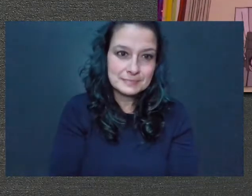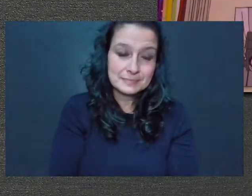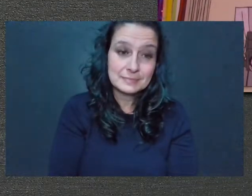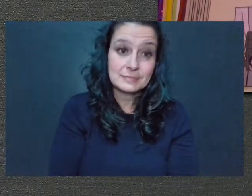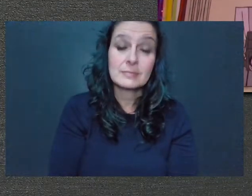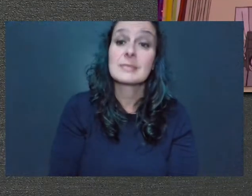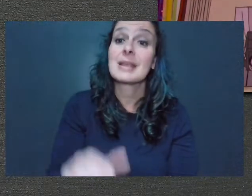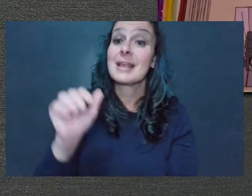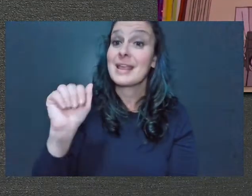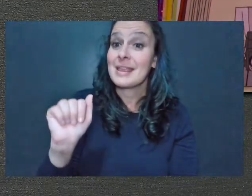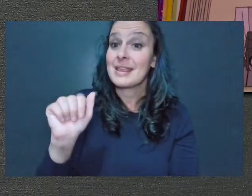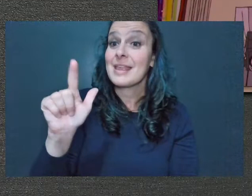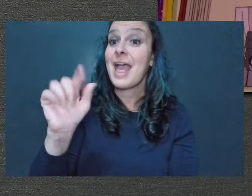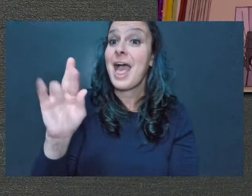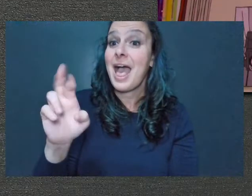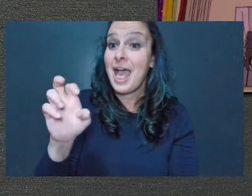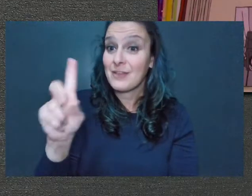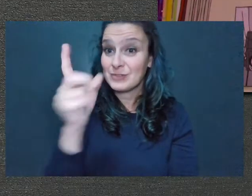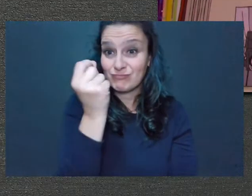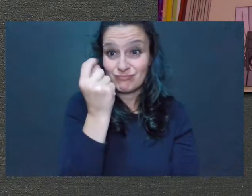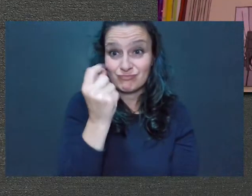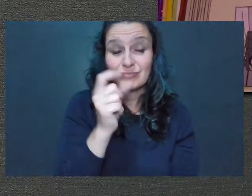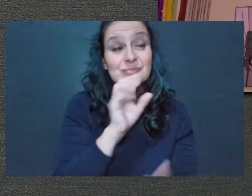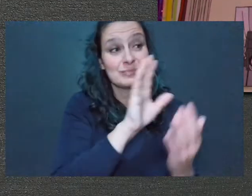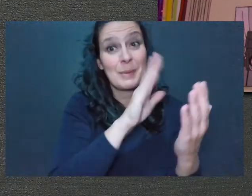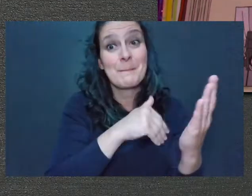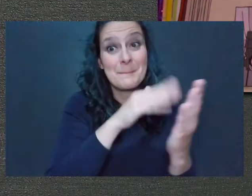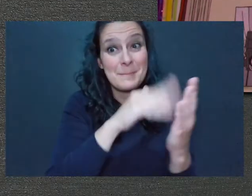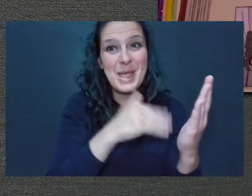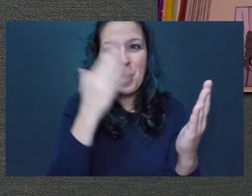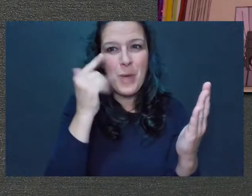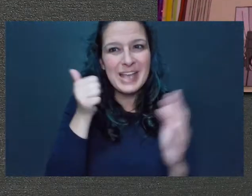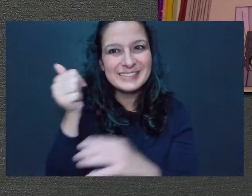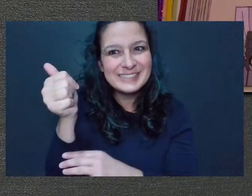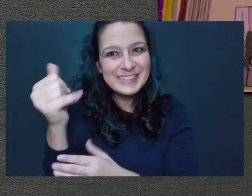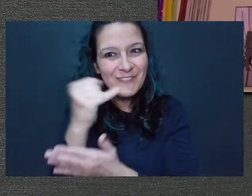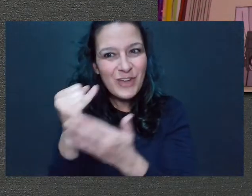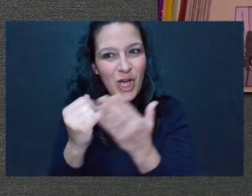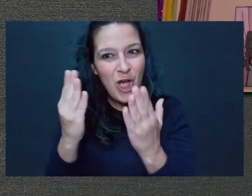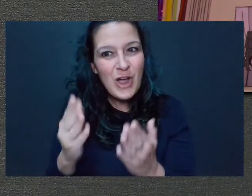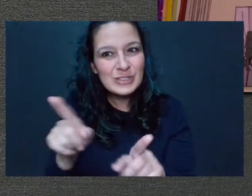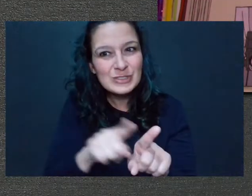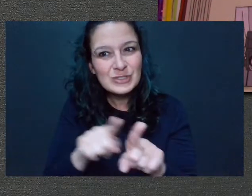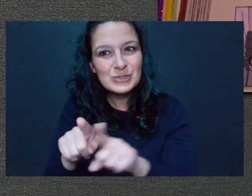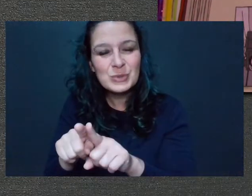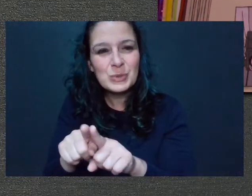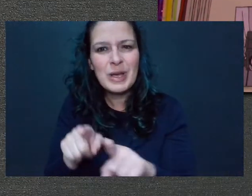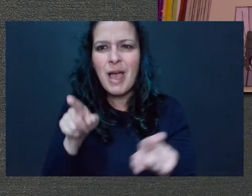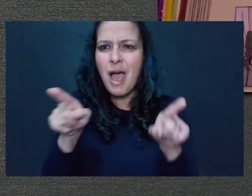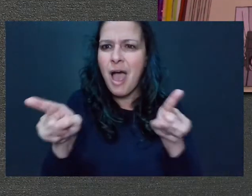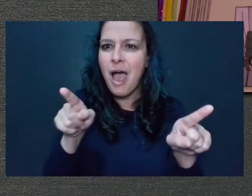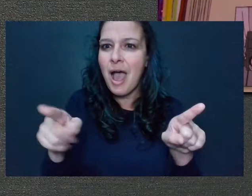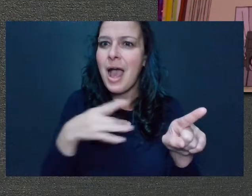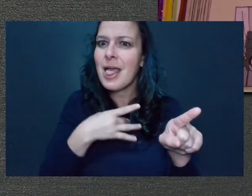"But Alfred understood her paintings. "He was an artist too. "And soon, they realized they were made for each other